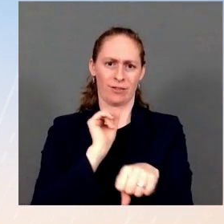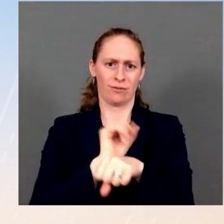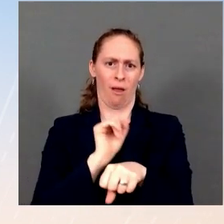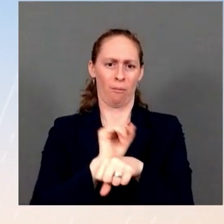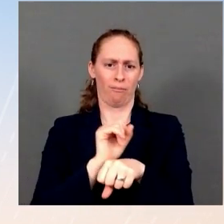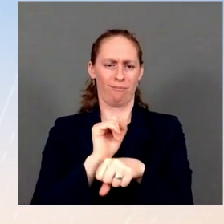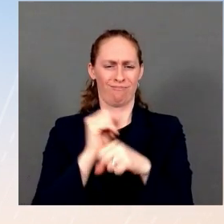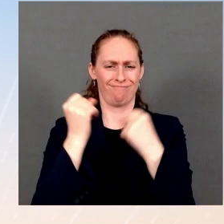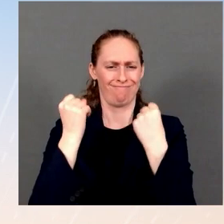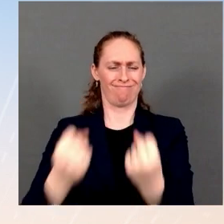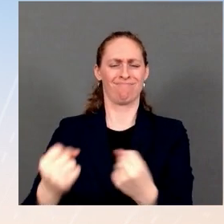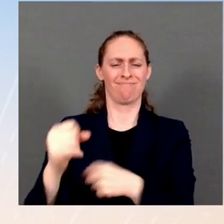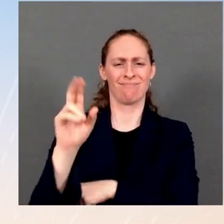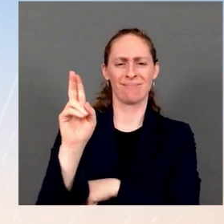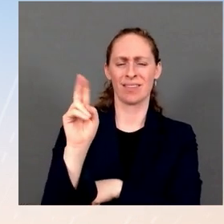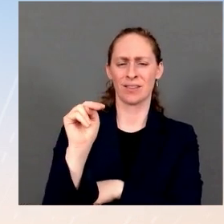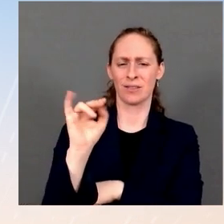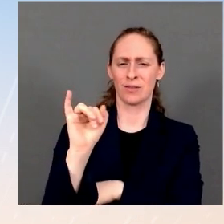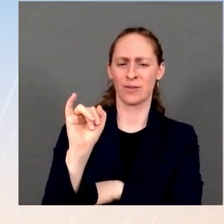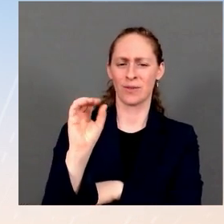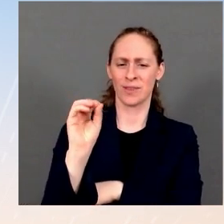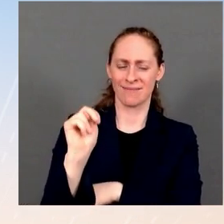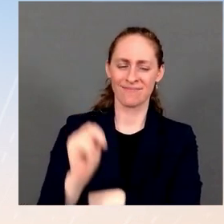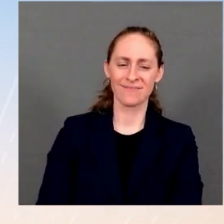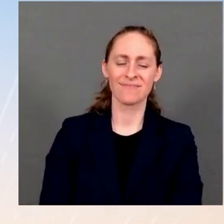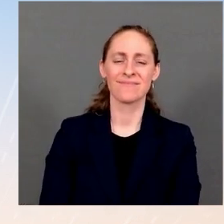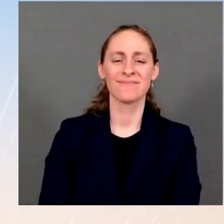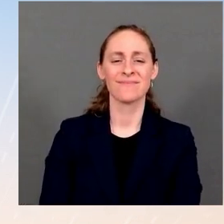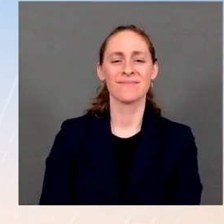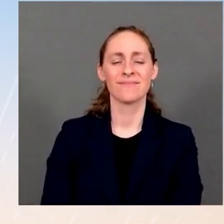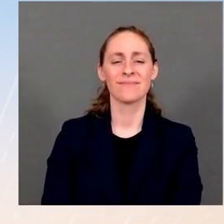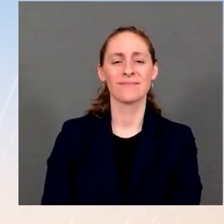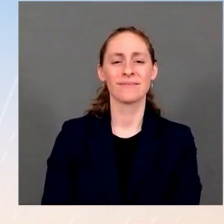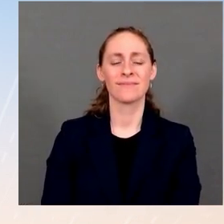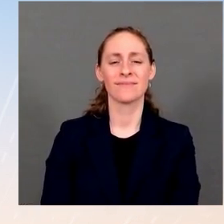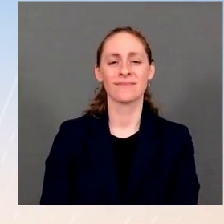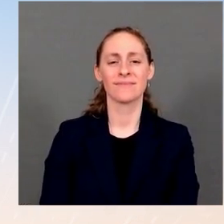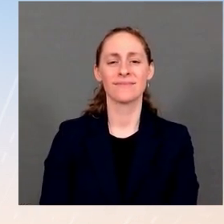into the hands of communities. EPA is announcing that nearly $3 billion